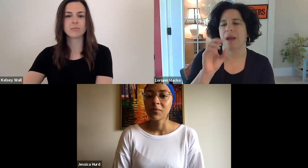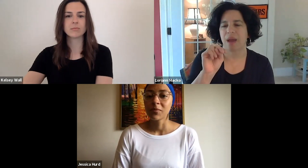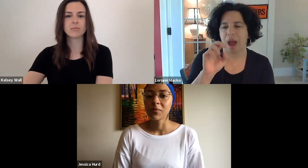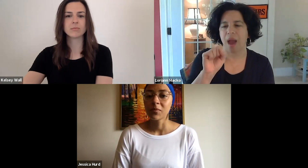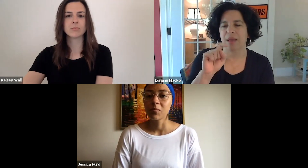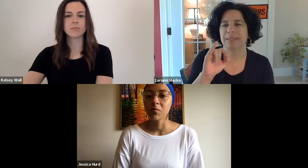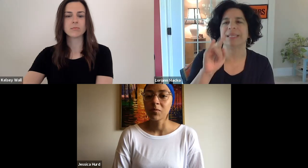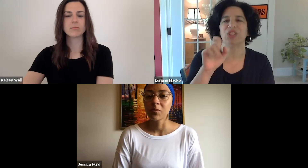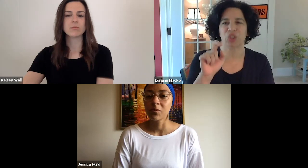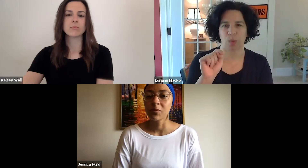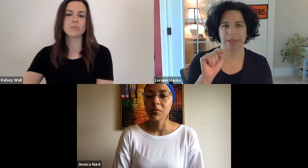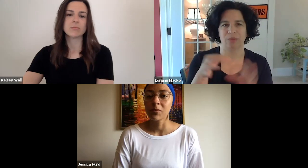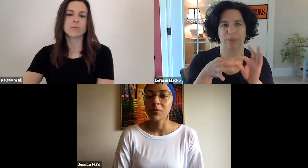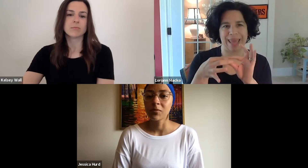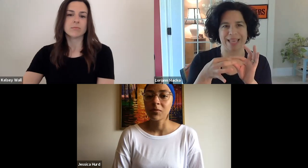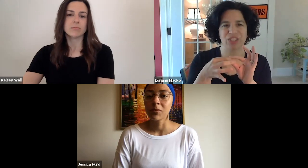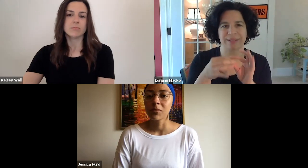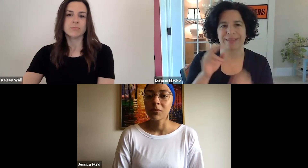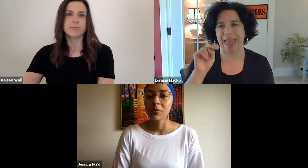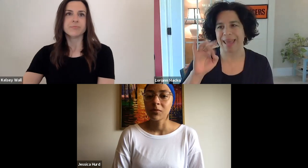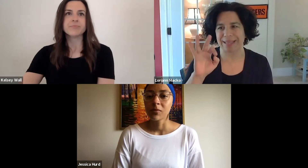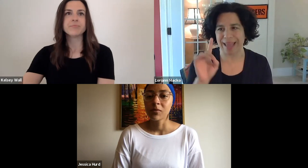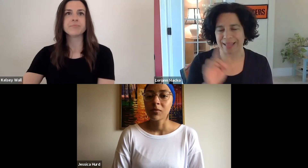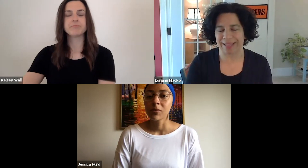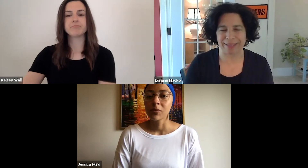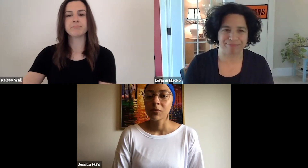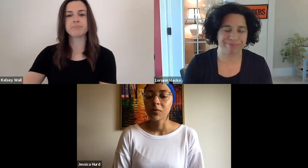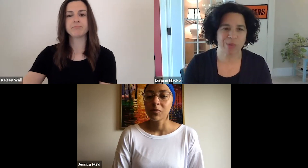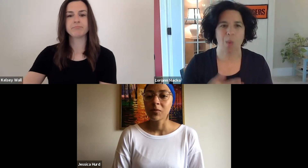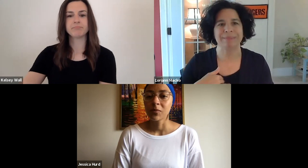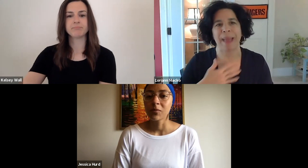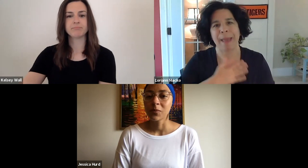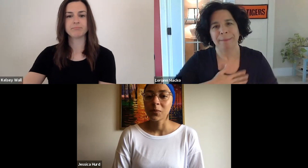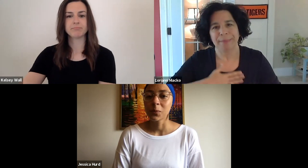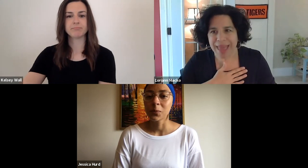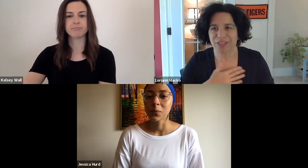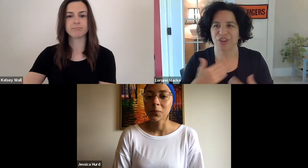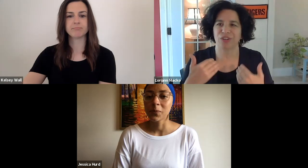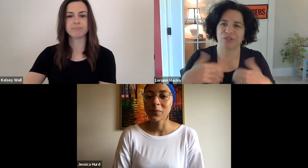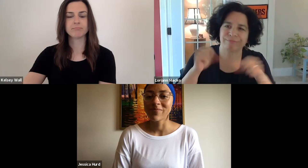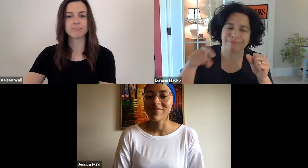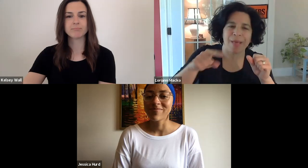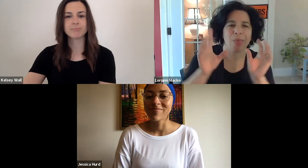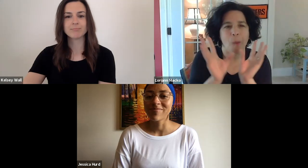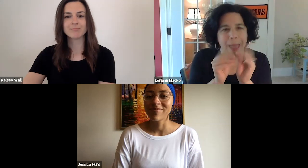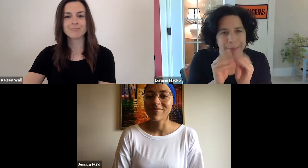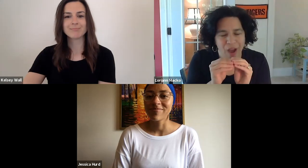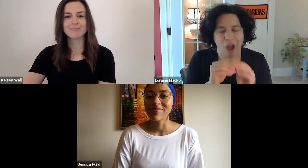and Constituent Relations Department at NTID. It's such a pleasure for me to host this webinar.